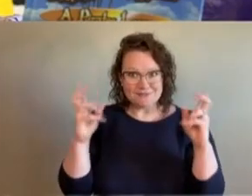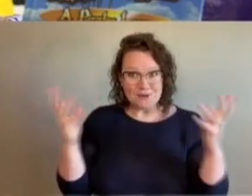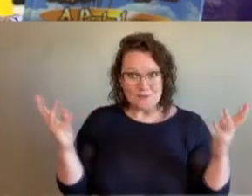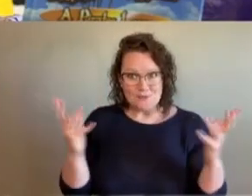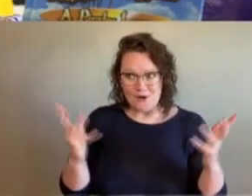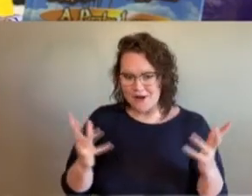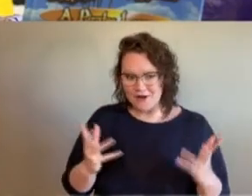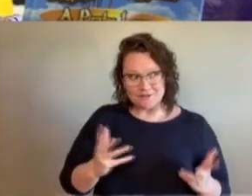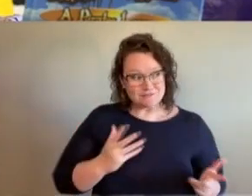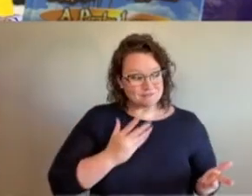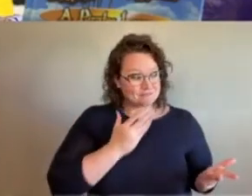Hi, friends.